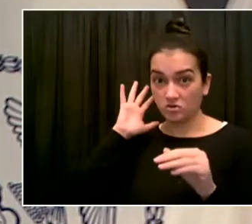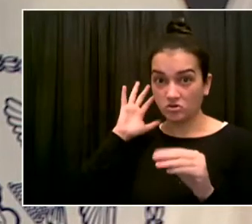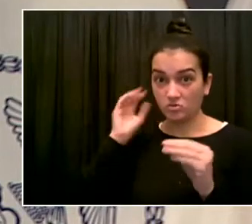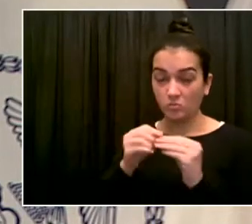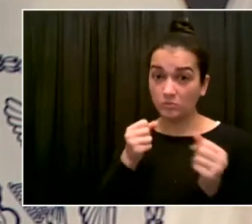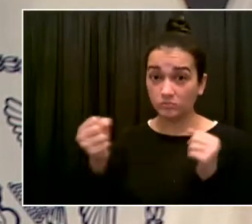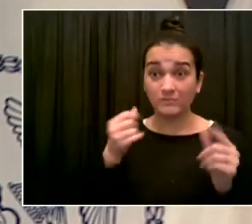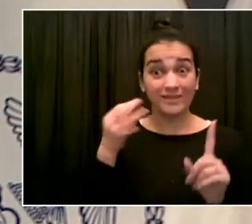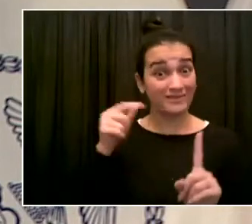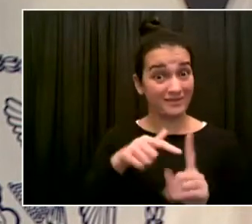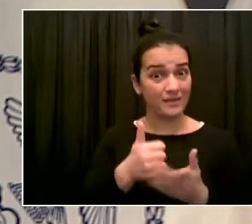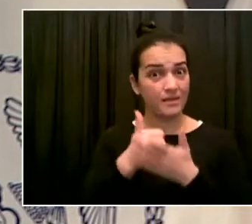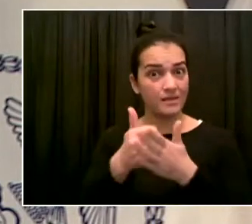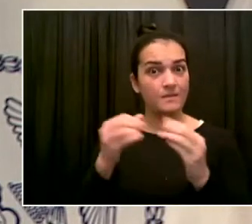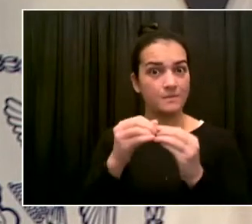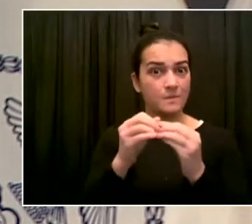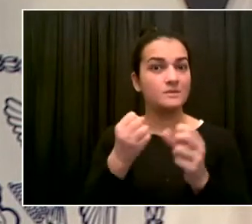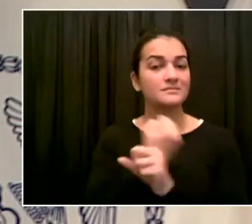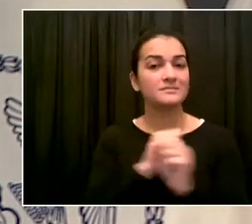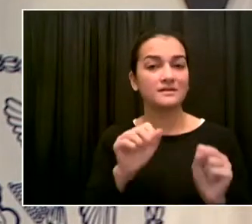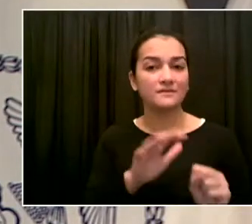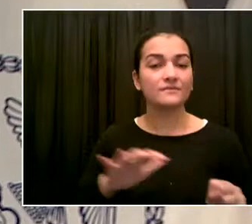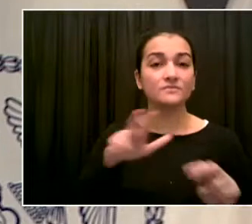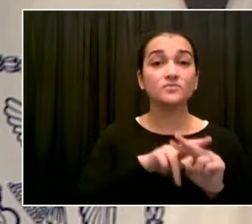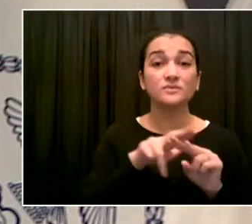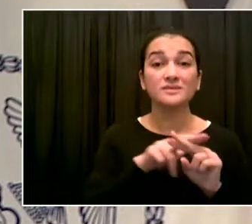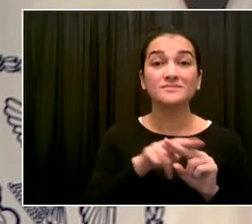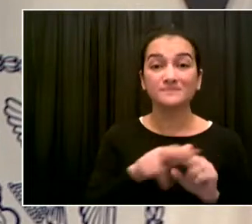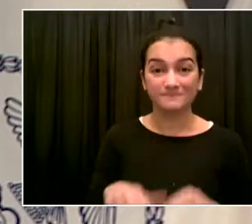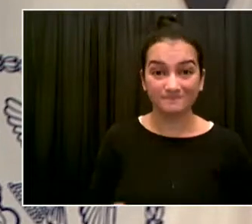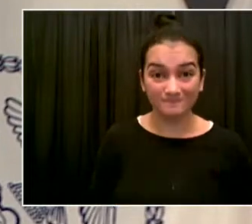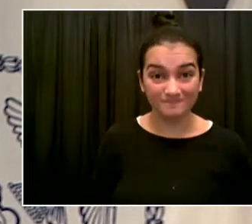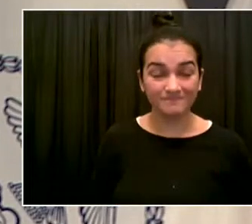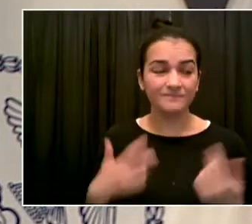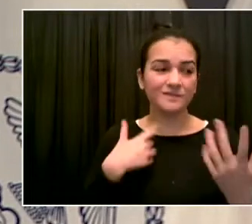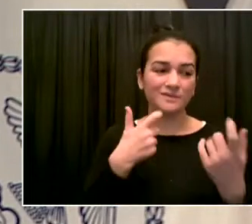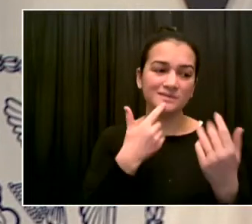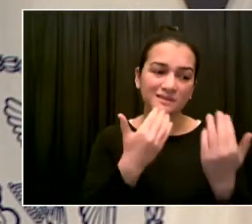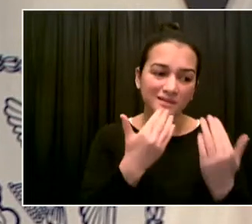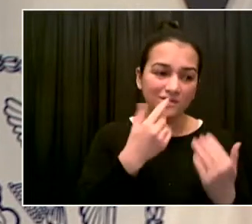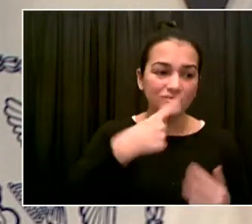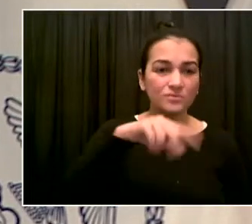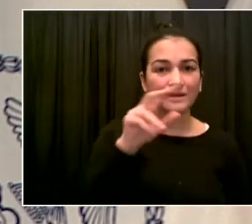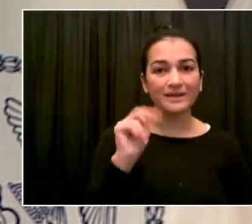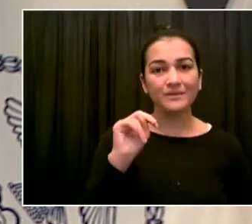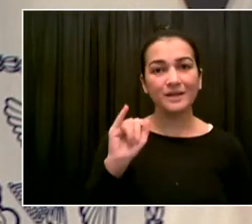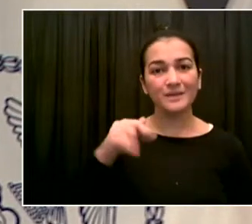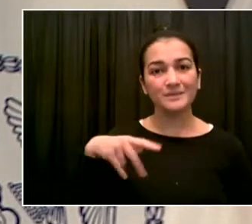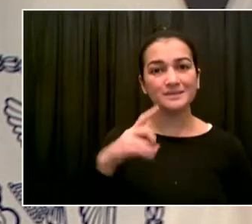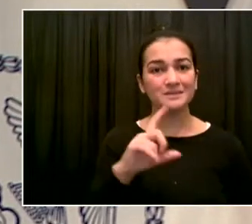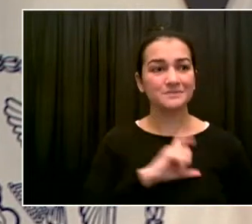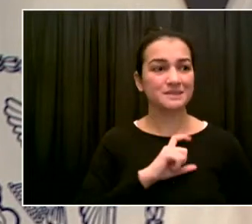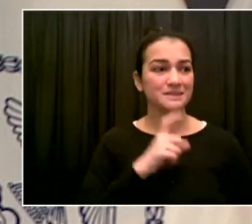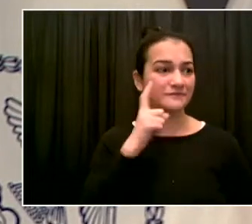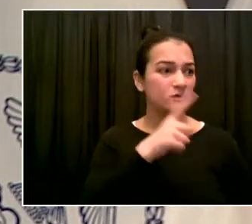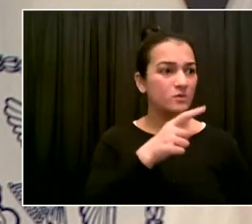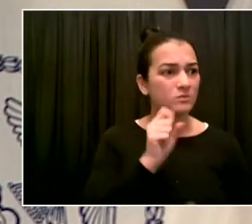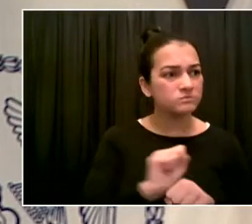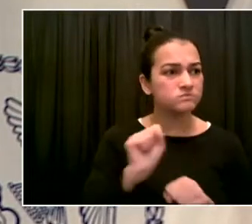NYPD, WE SUREDG A HUGE PRESENCE INTO THE SUBWAYS AT THE HIGHEST LEVEL IN DECADES AND IT HAD A BIG EFFECT, CREDIT TO THE CMIOMSSIONER AND